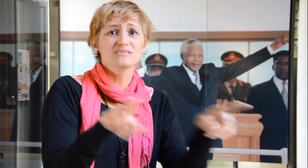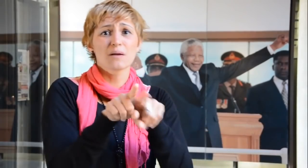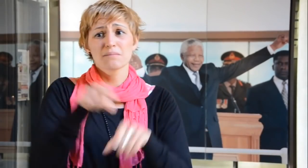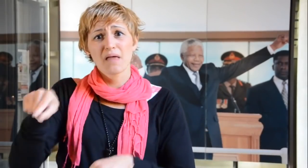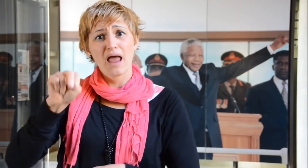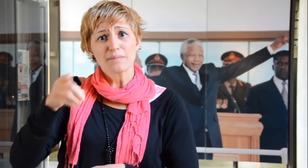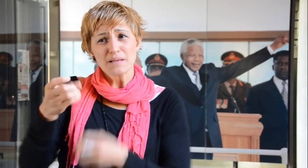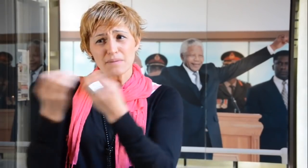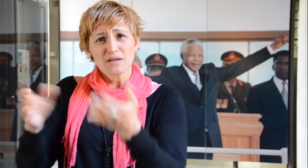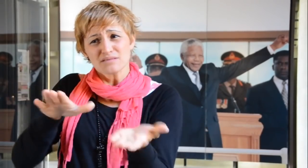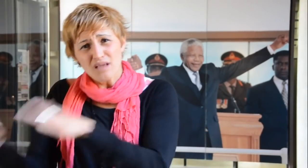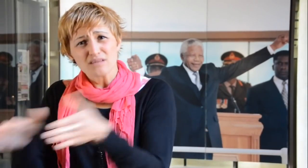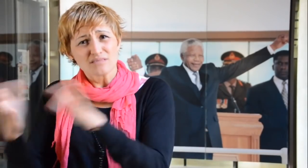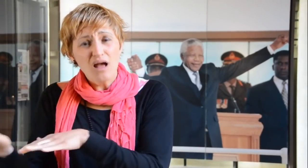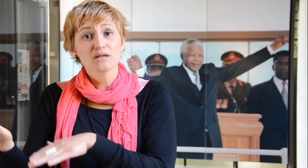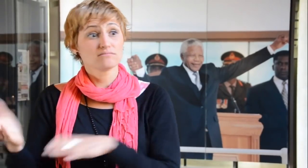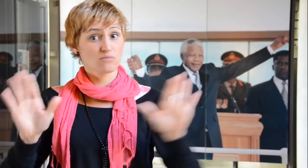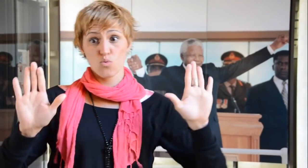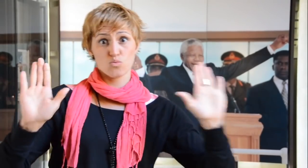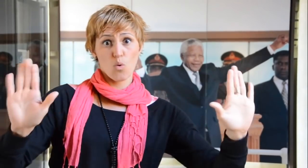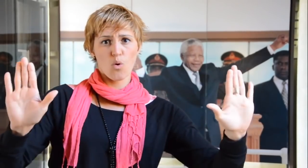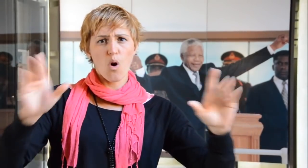lost, with both different goals being accomplished being impossible.